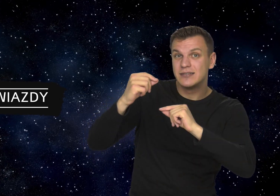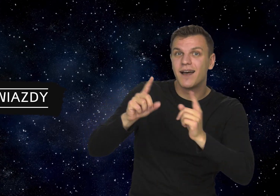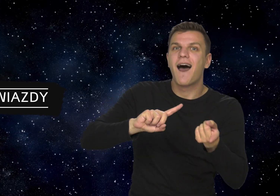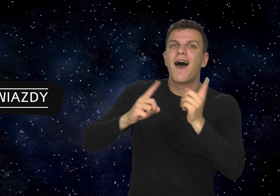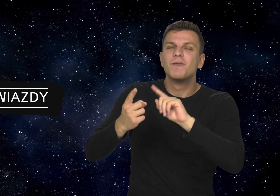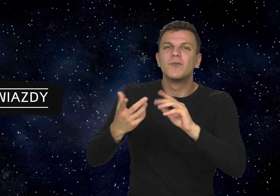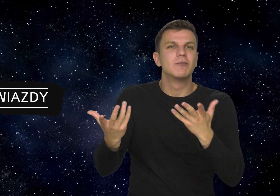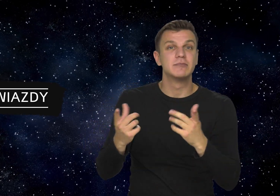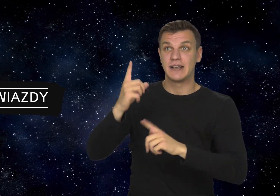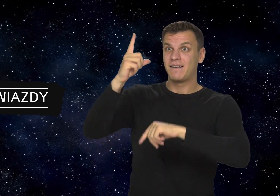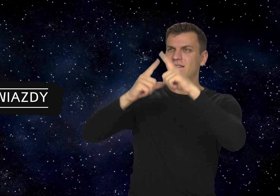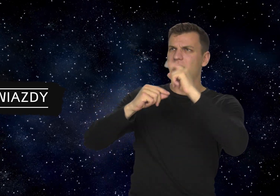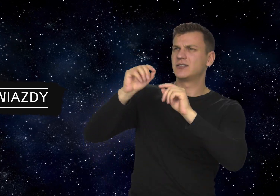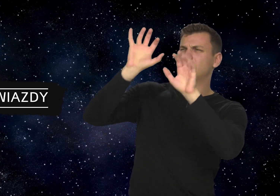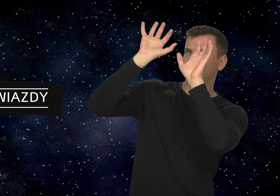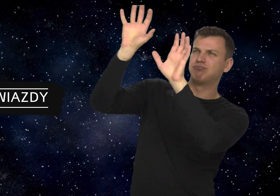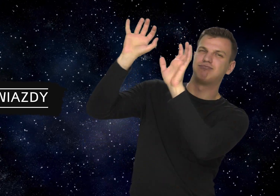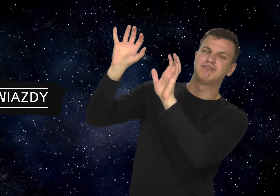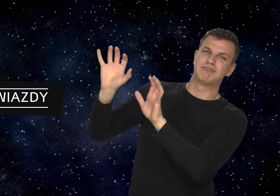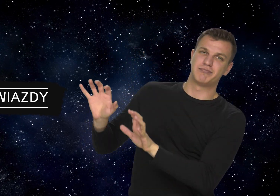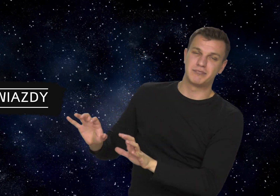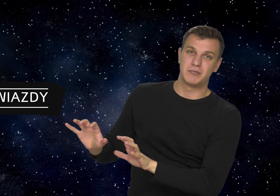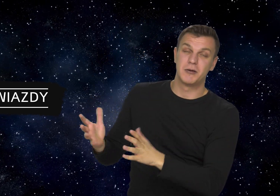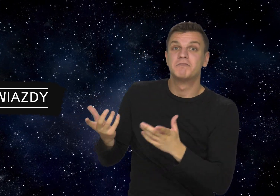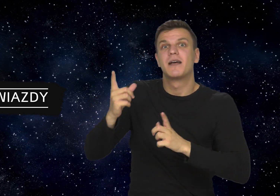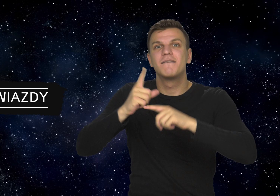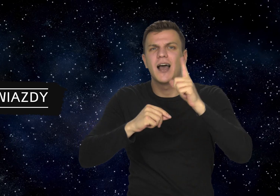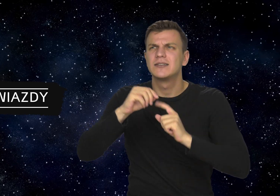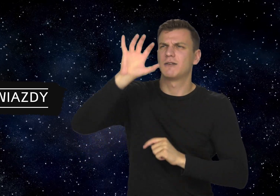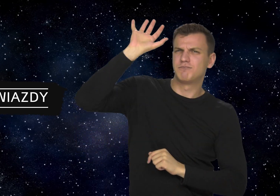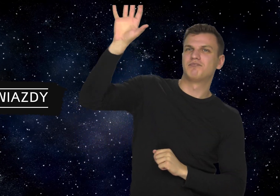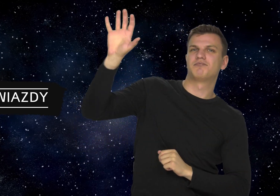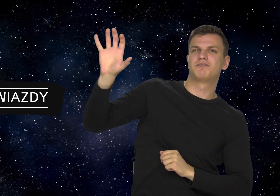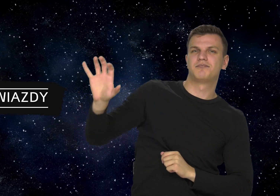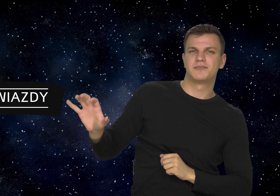or STARS ... (arranged/spread across the sky in large numbers).